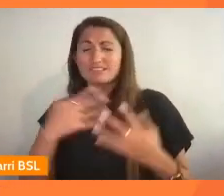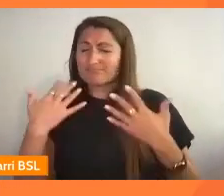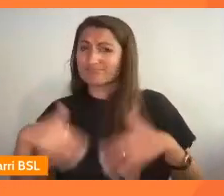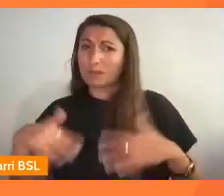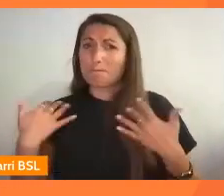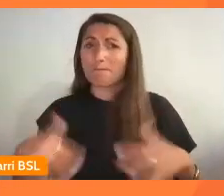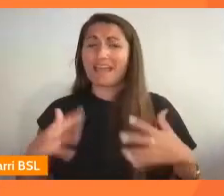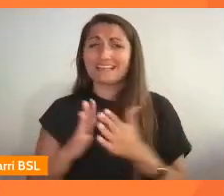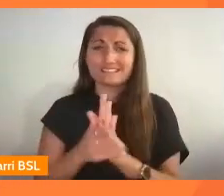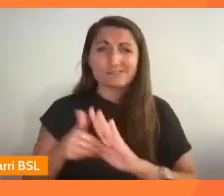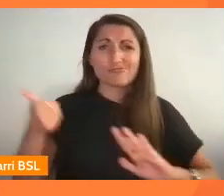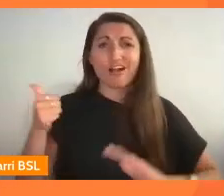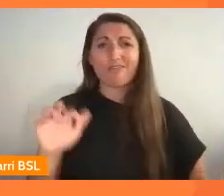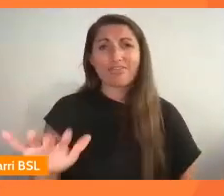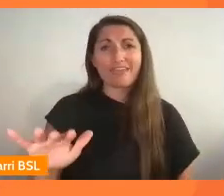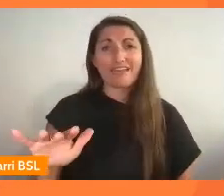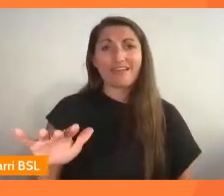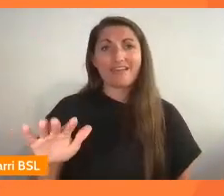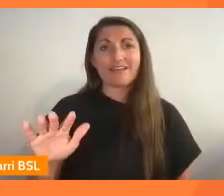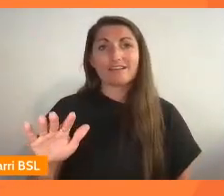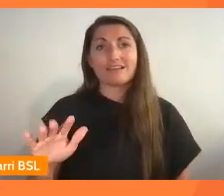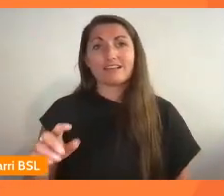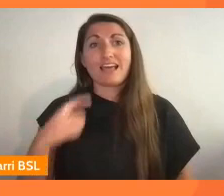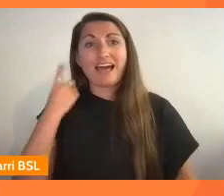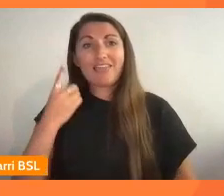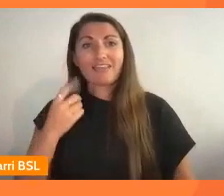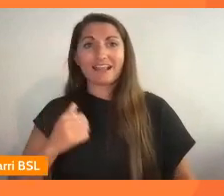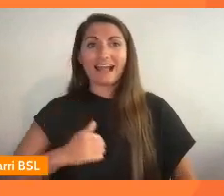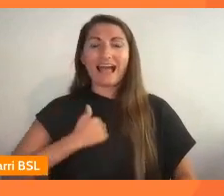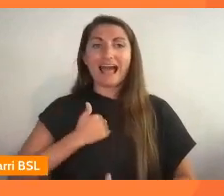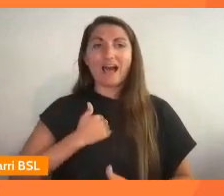So if we just let go of our understanding of high art for a second,